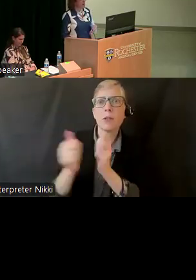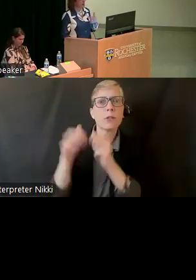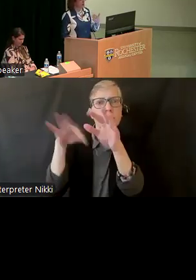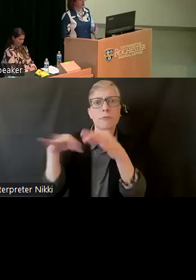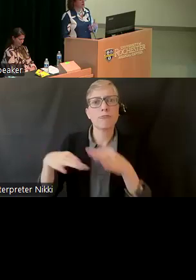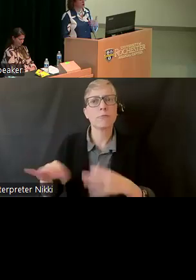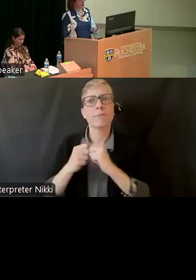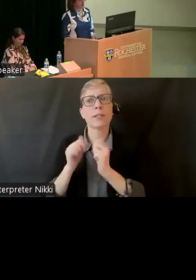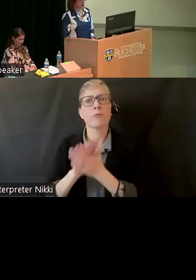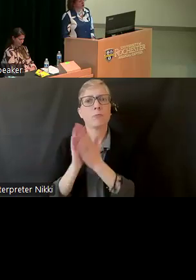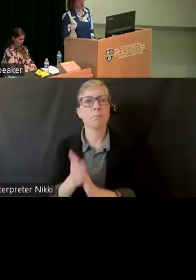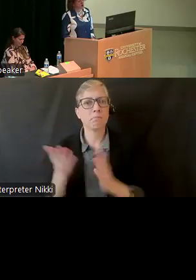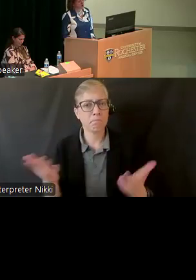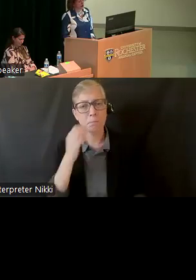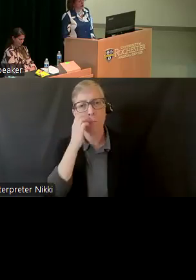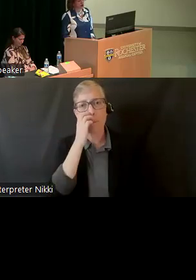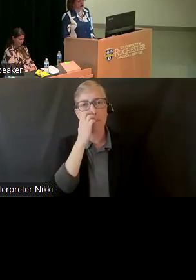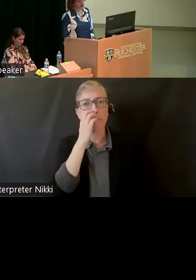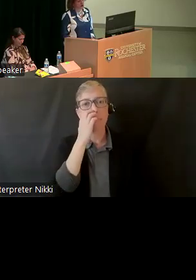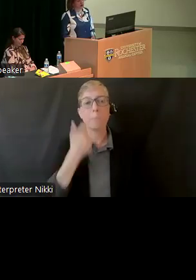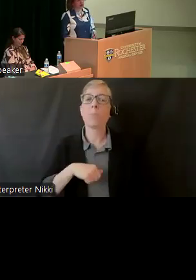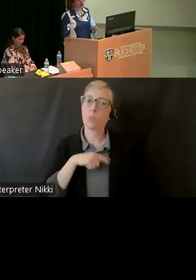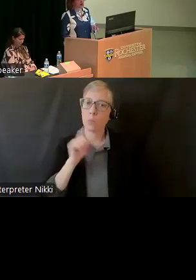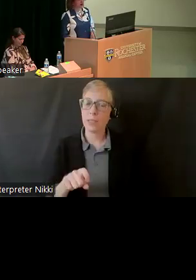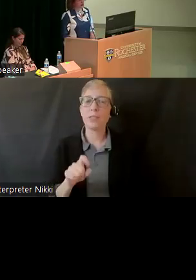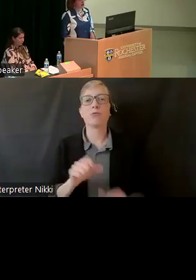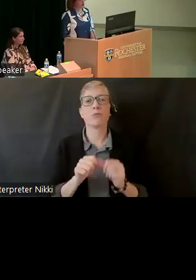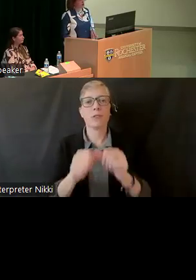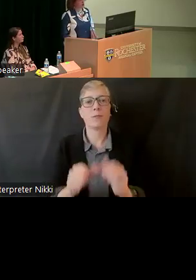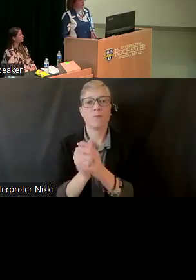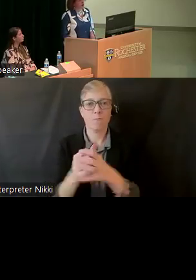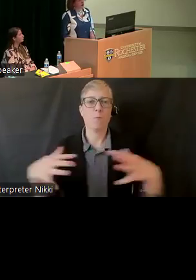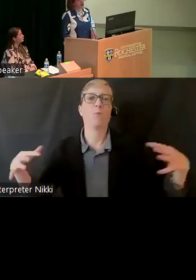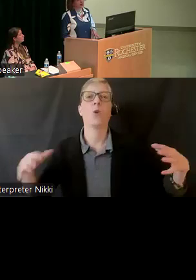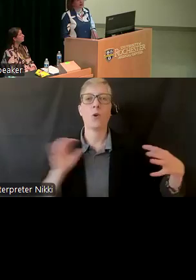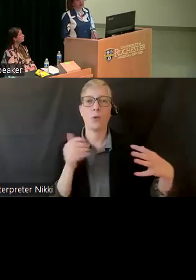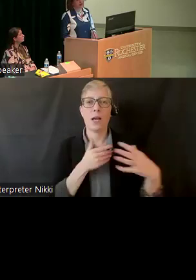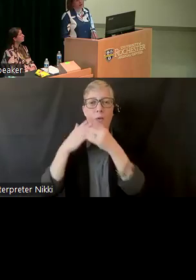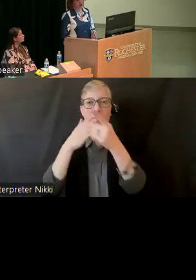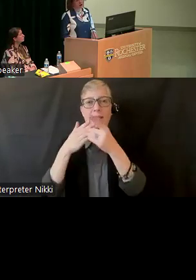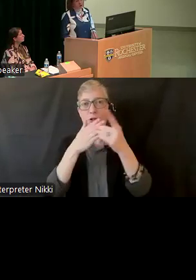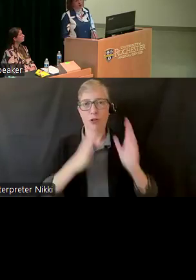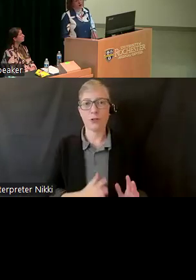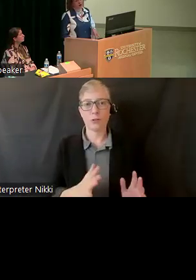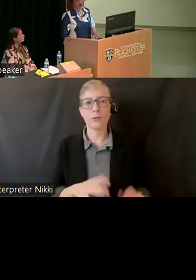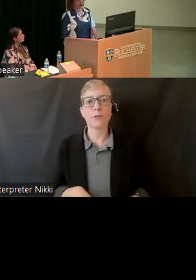need to continue building our wellbeing leaders and leaders in the department need to make sure